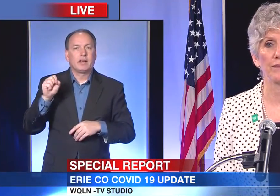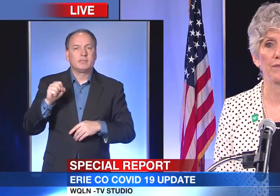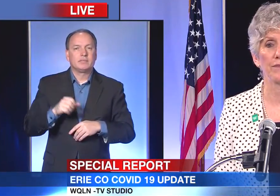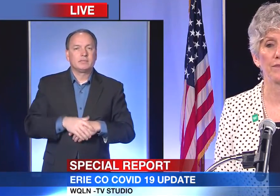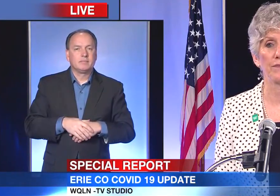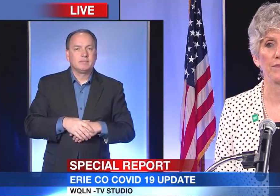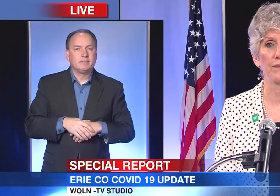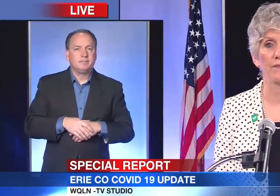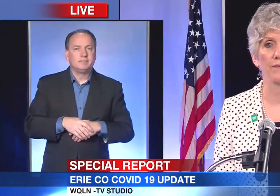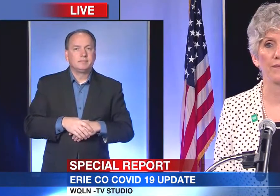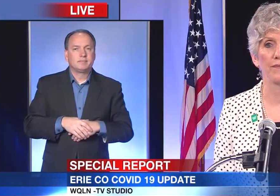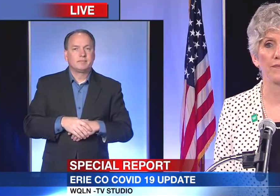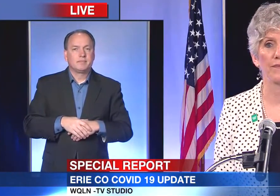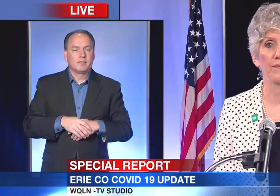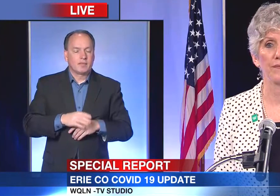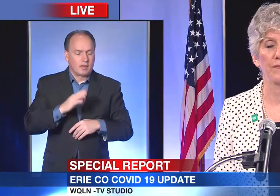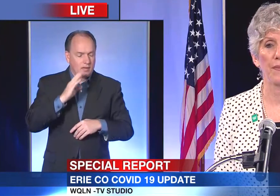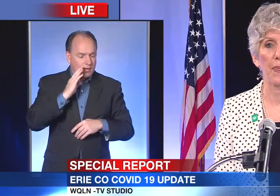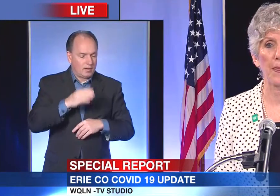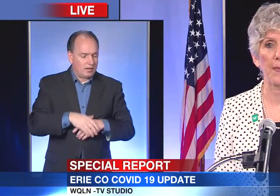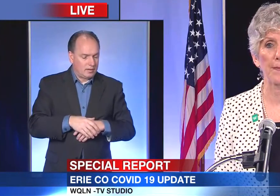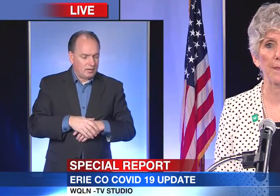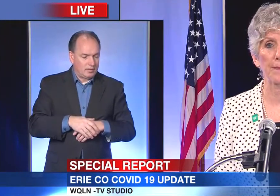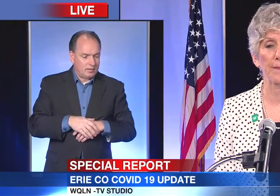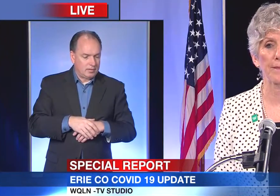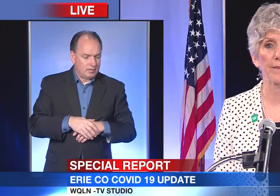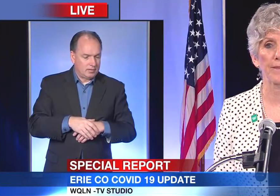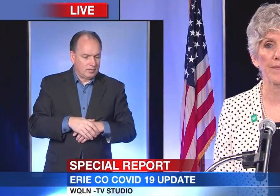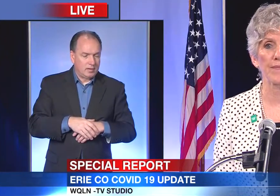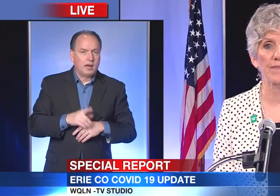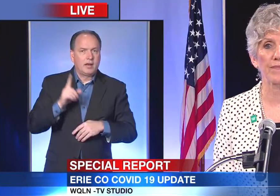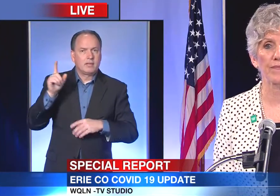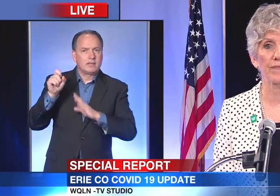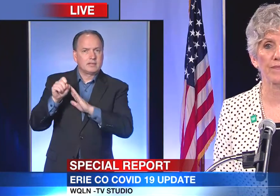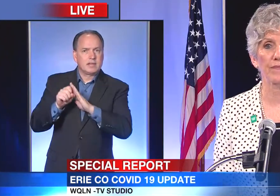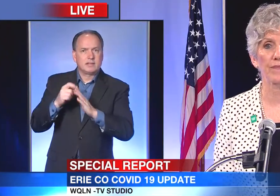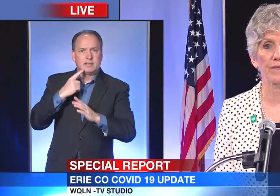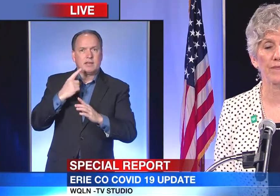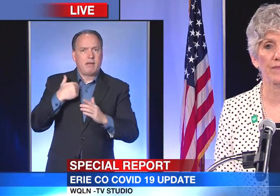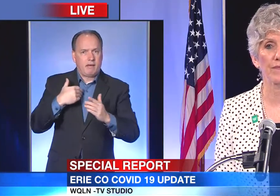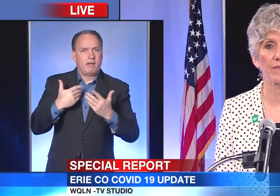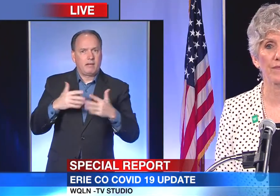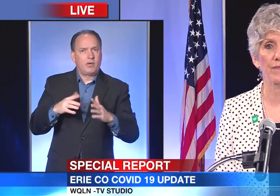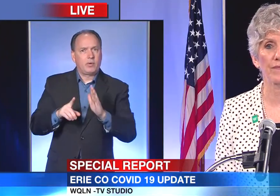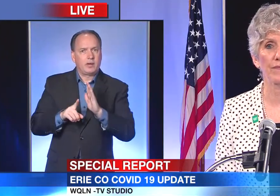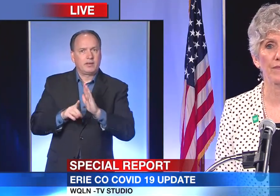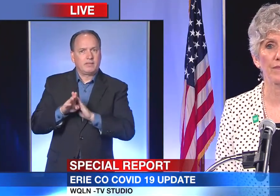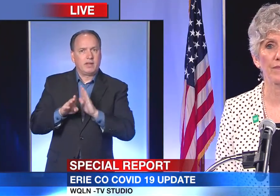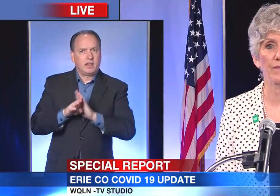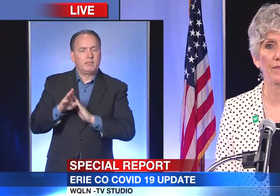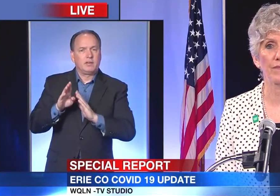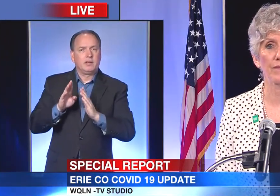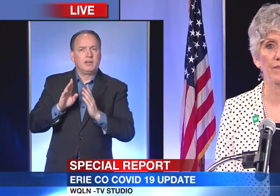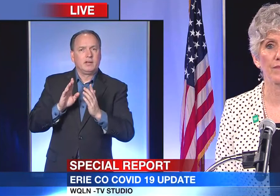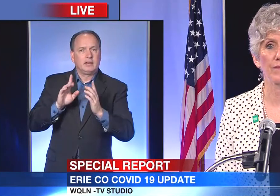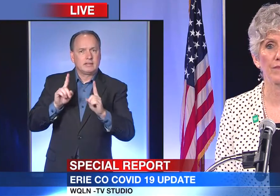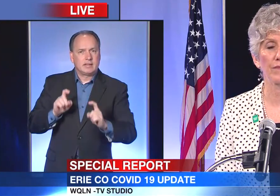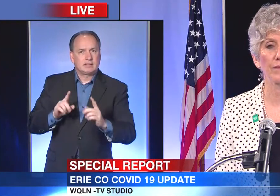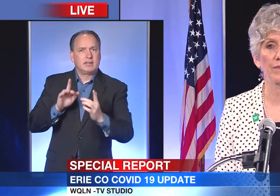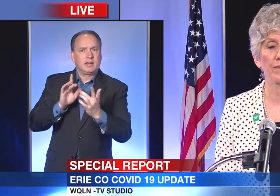THANK YOU. UH-HUH. "ERIE TIMES NEWS." HI, KATHY.